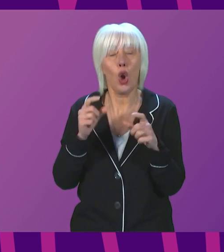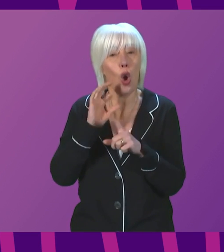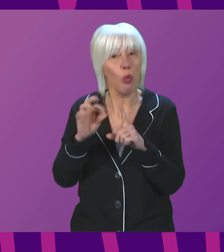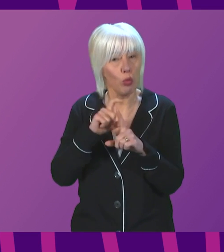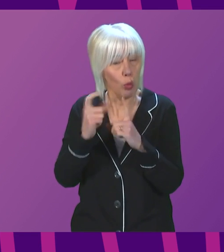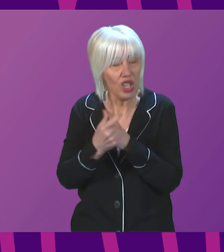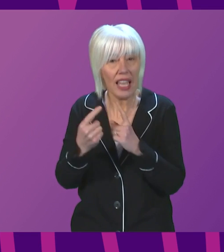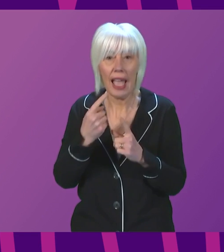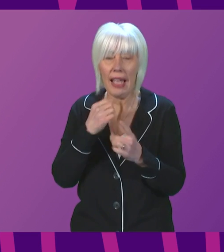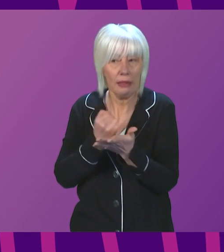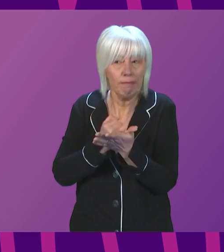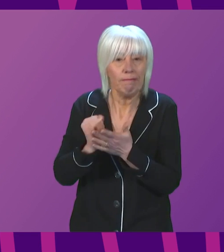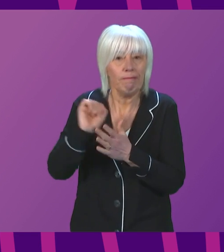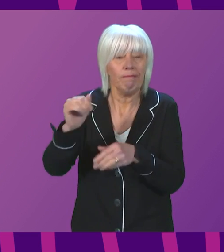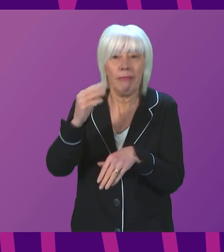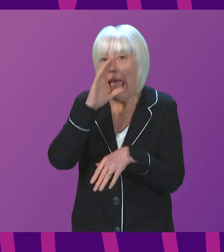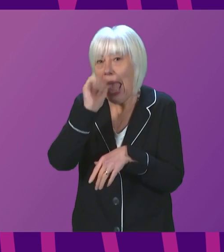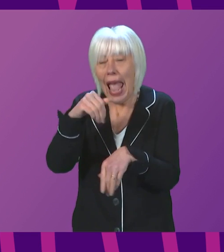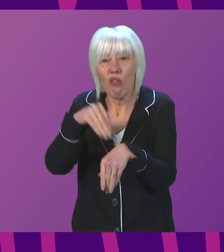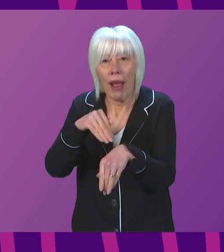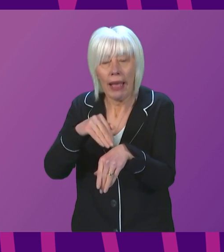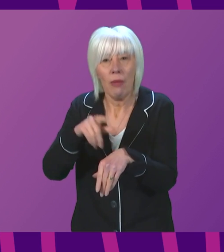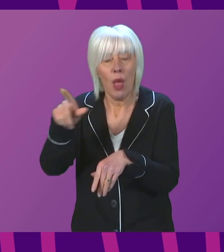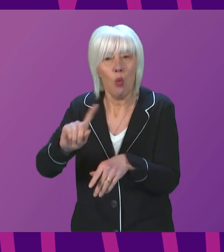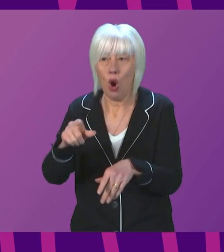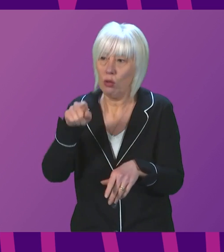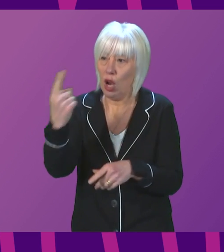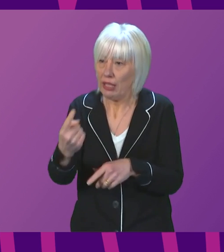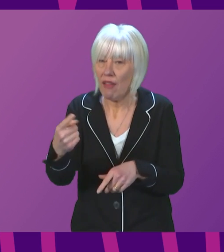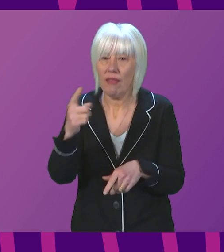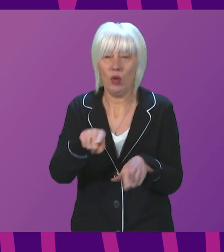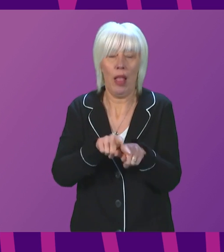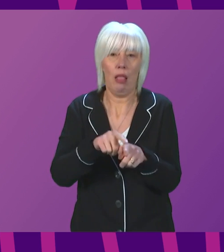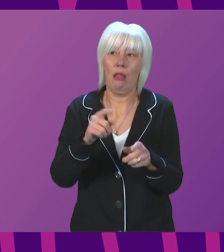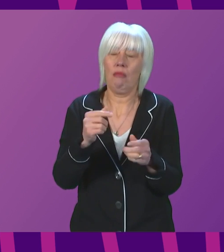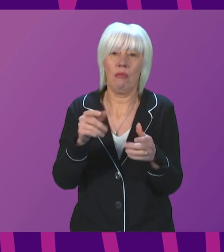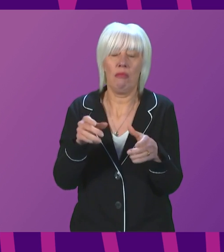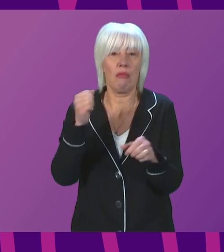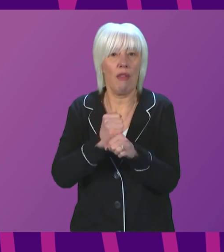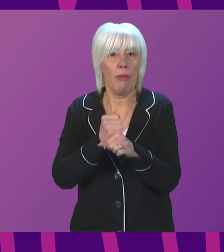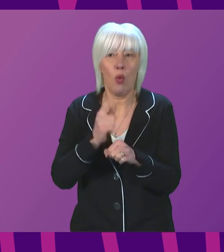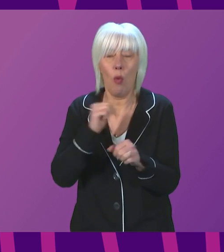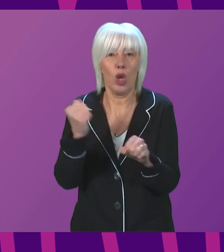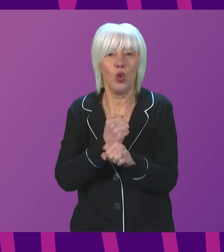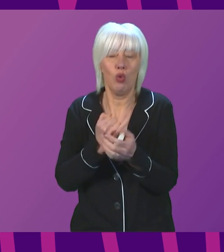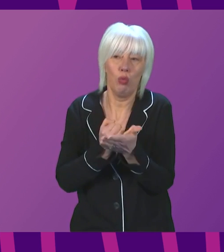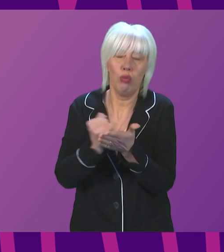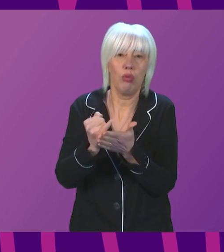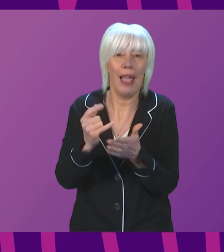outline what more she and her Government can do to tackle anti-LGBT discrimination in Scotland?